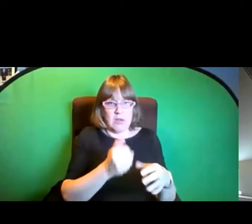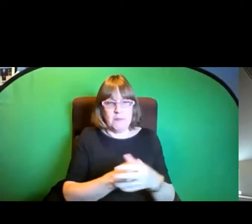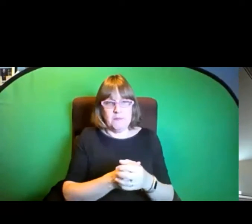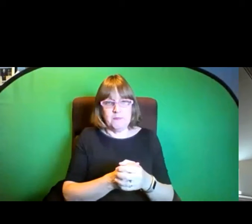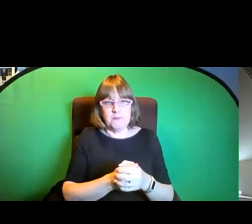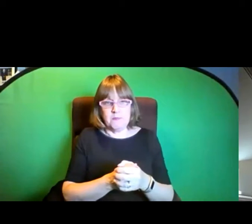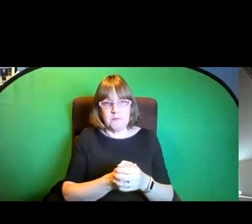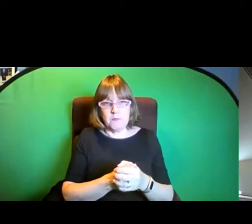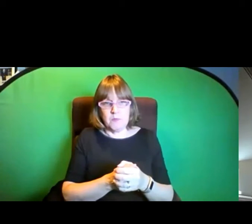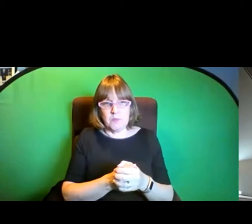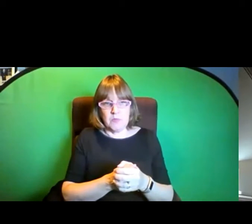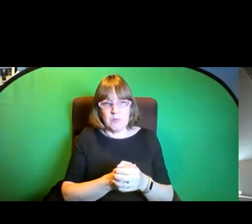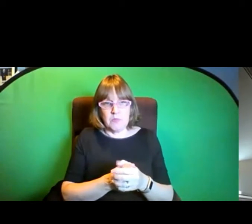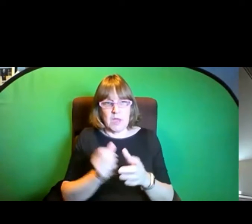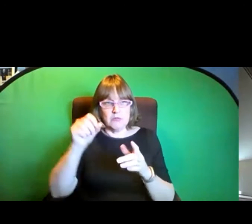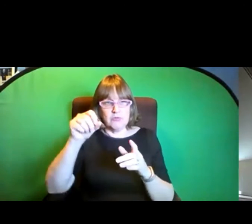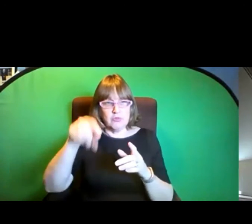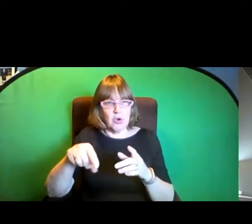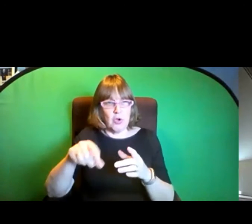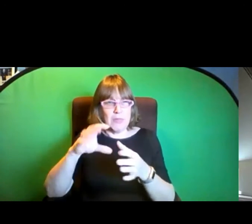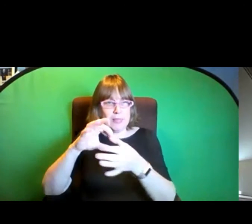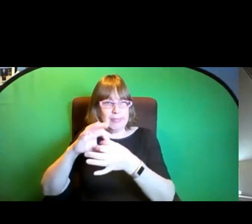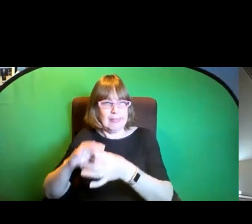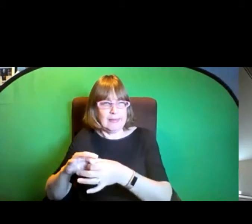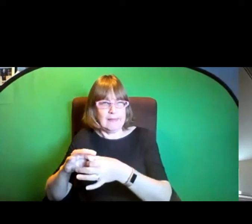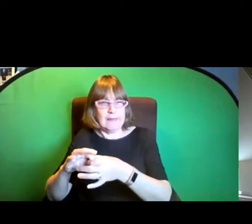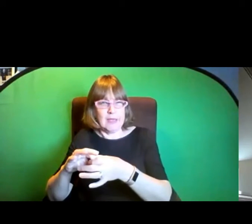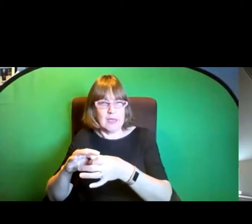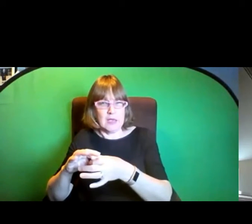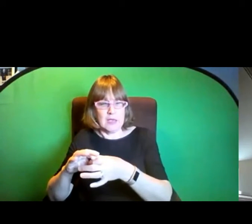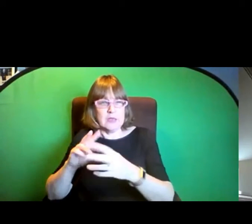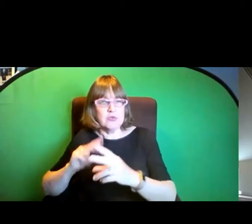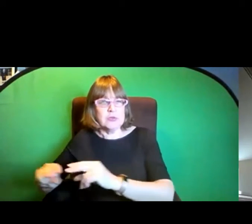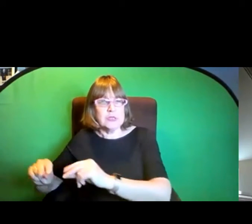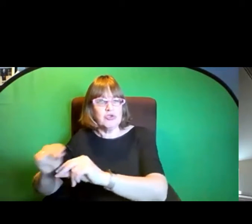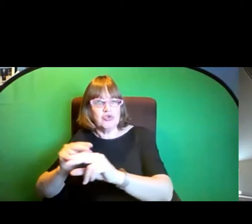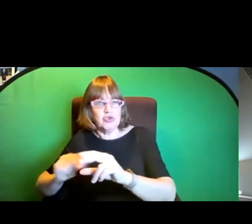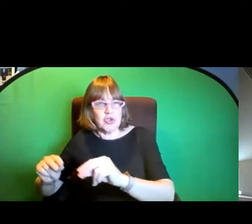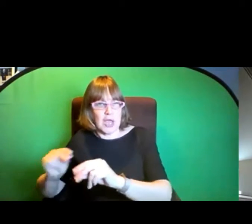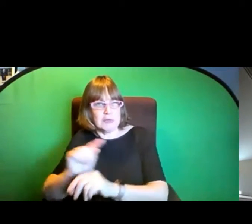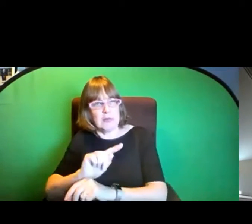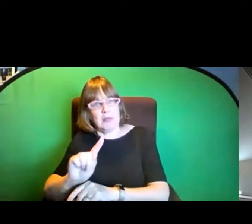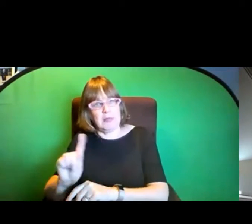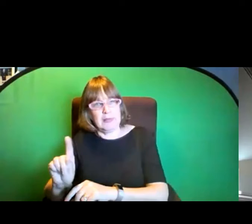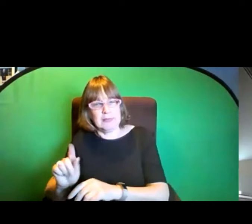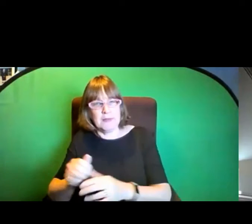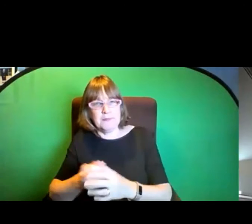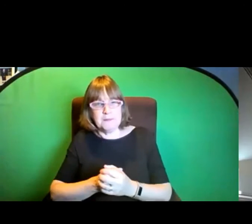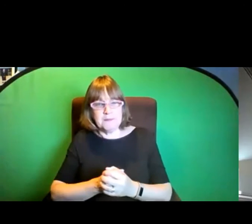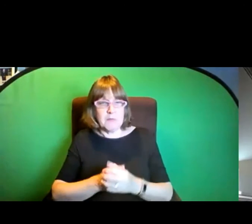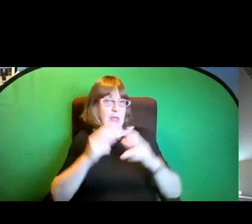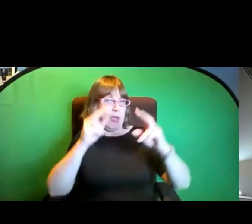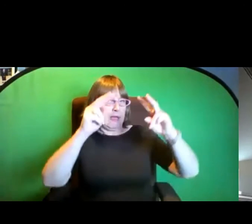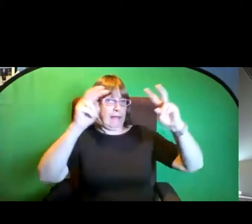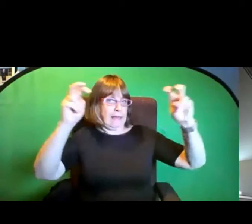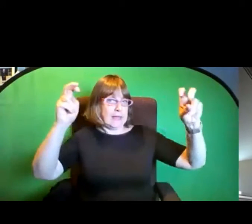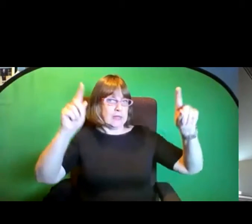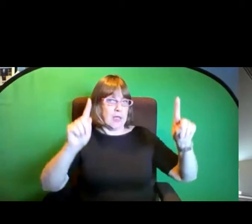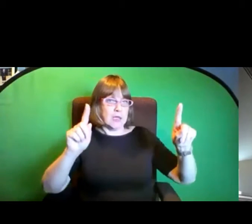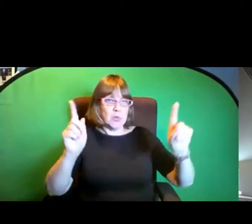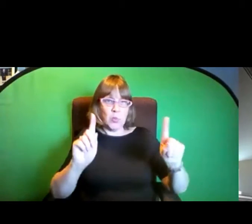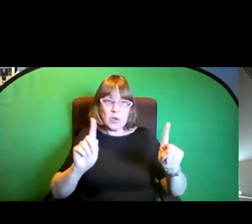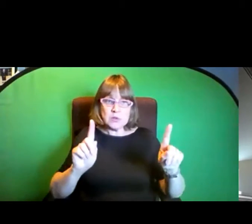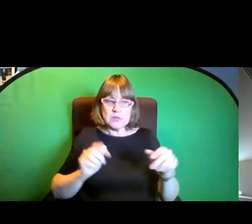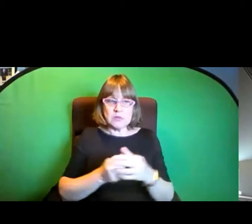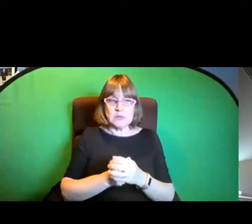drop a link to the final report into the the chat in a second but the headline was the potential,